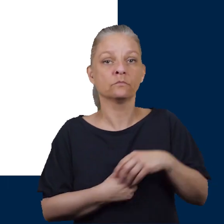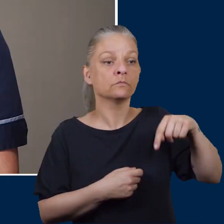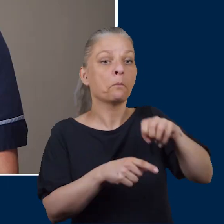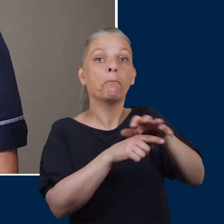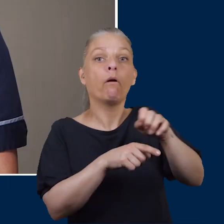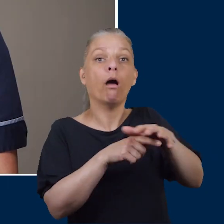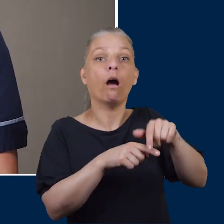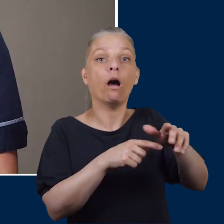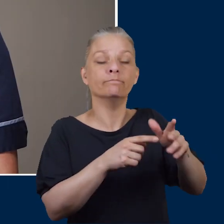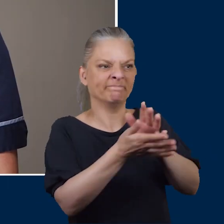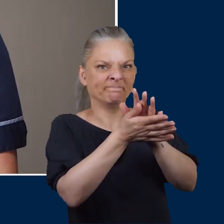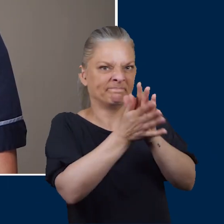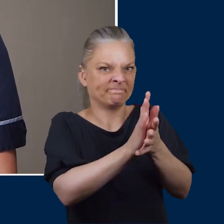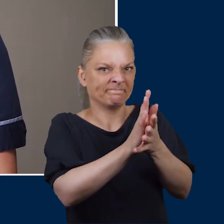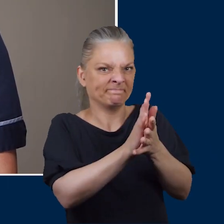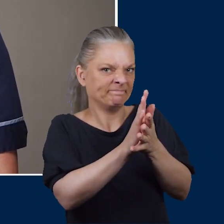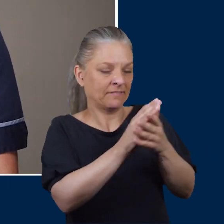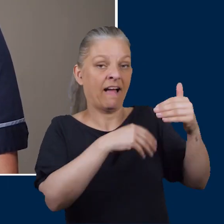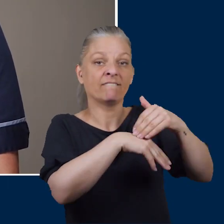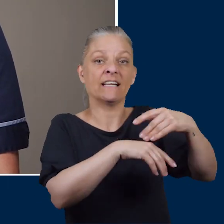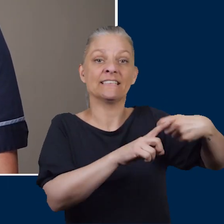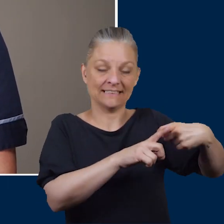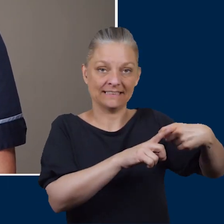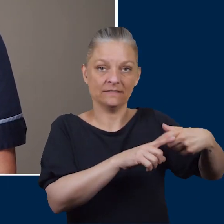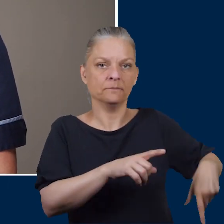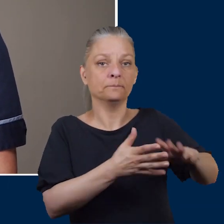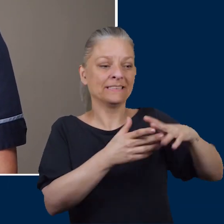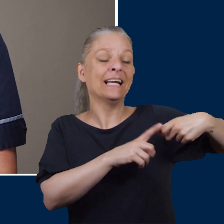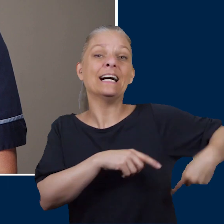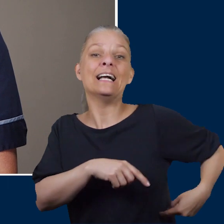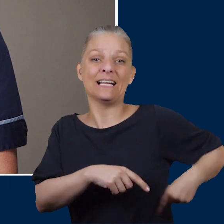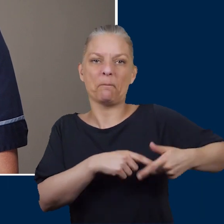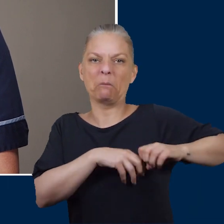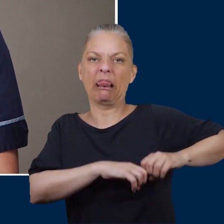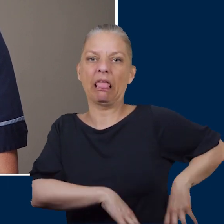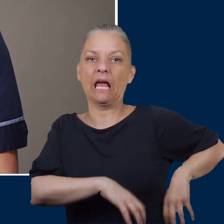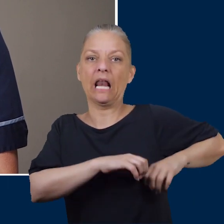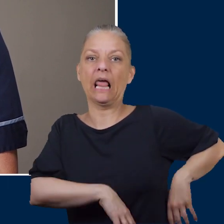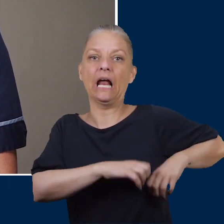If the blood vessels become damaged the kidneys become leaky and excrete substances they should